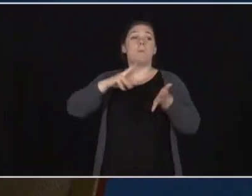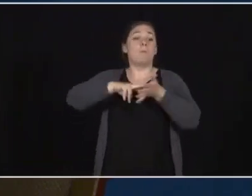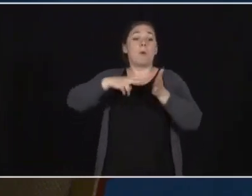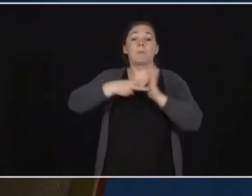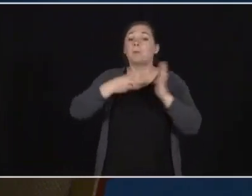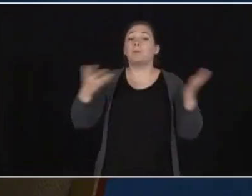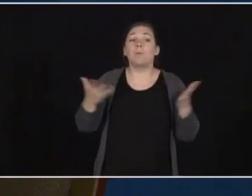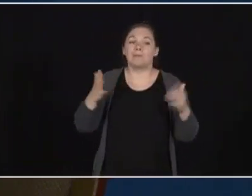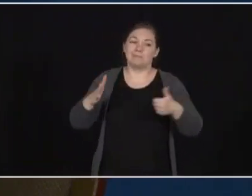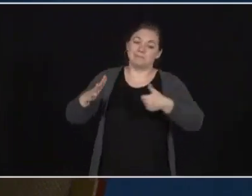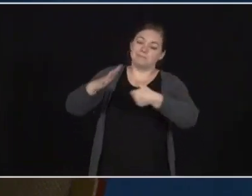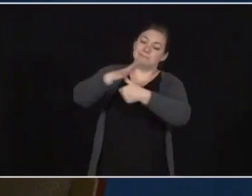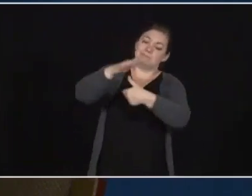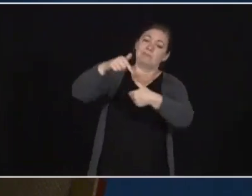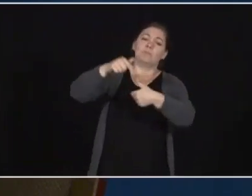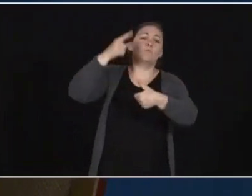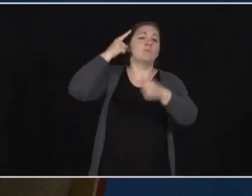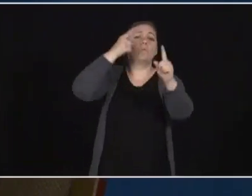in our discussions today is what is our purpose.